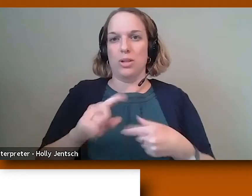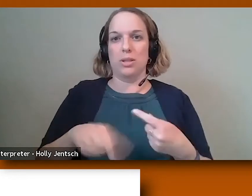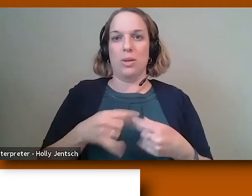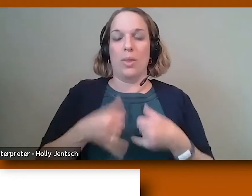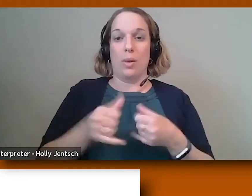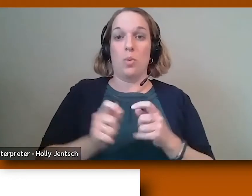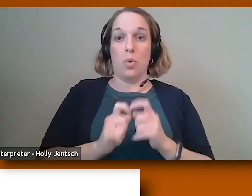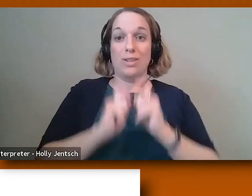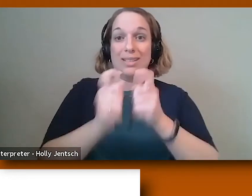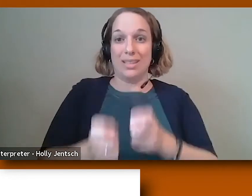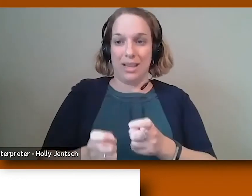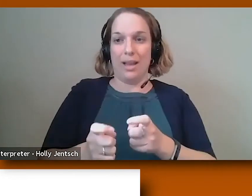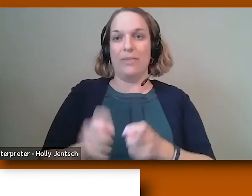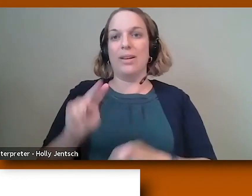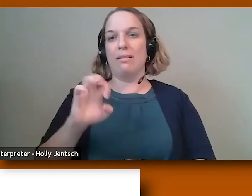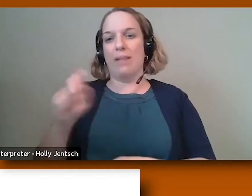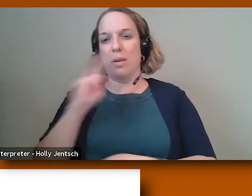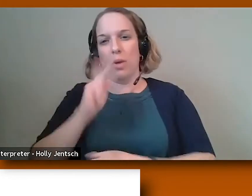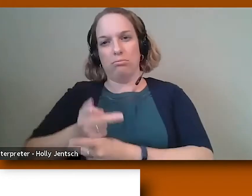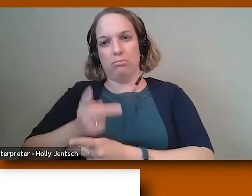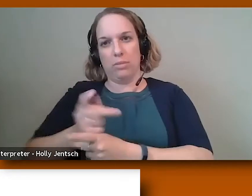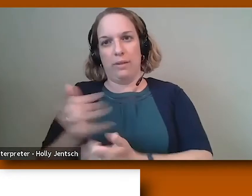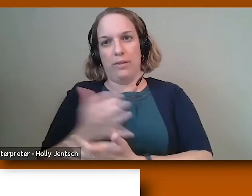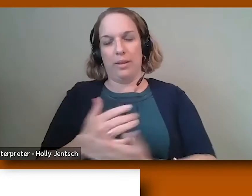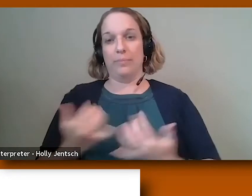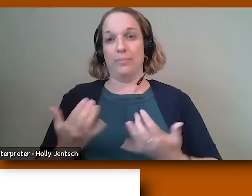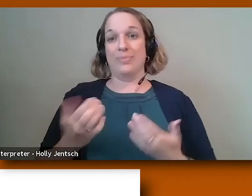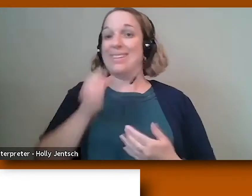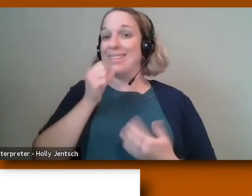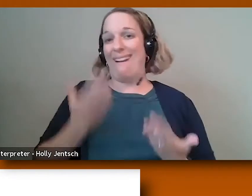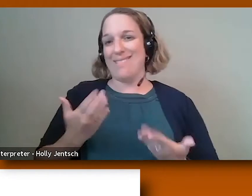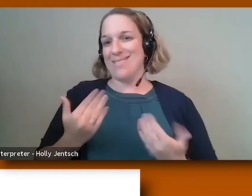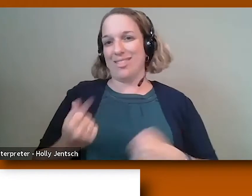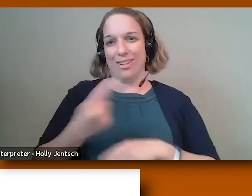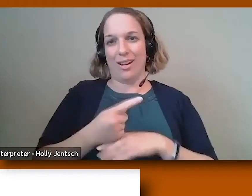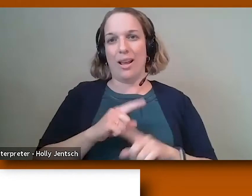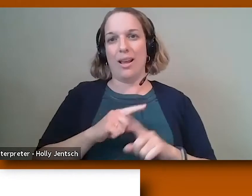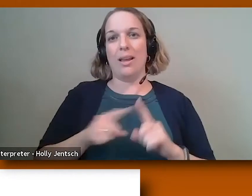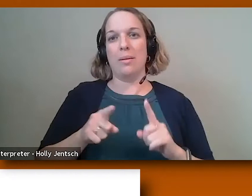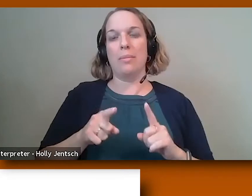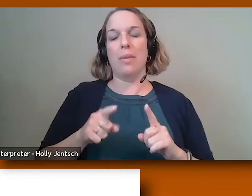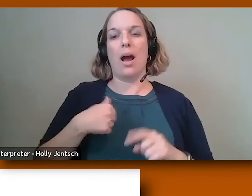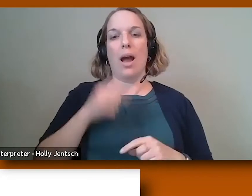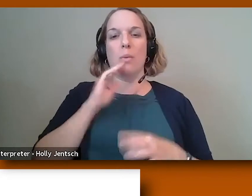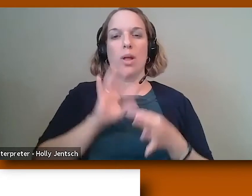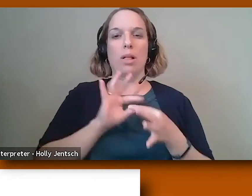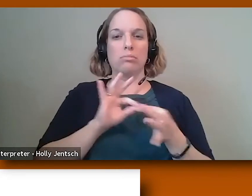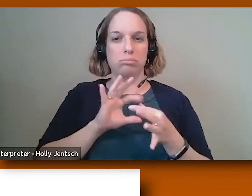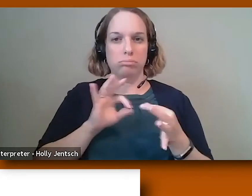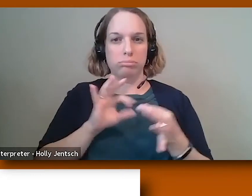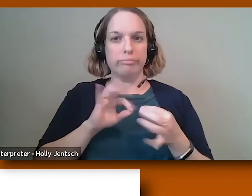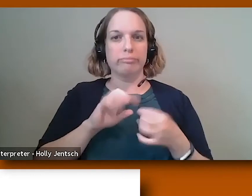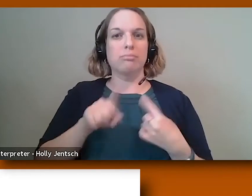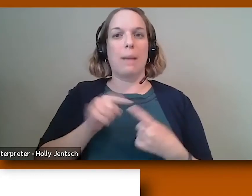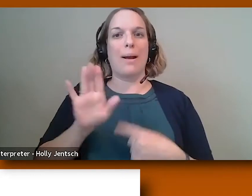from there, and you'll hear-- he's not here today, but you'll hear from me a little bit about what he does.